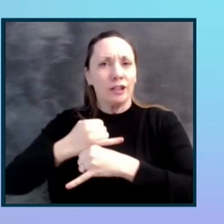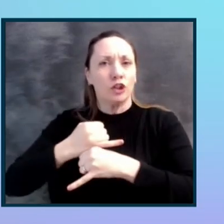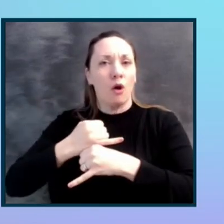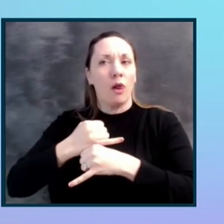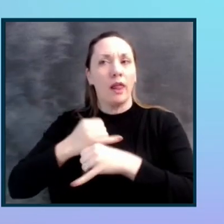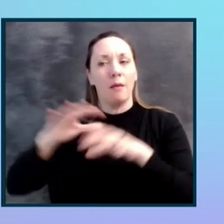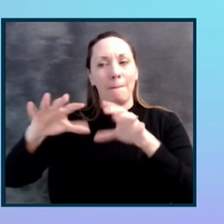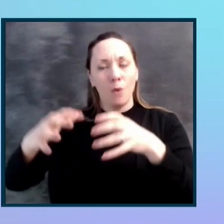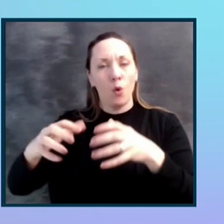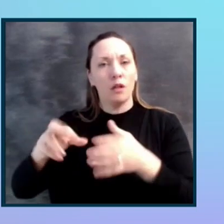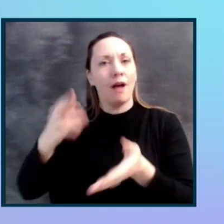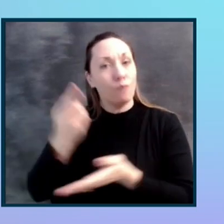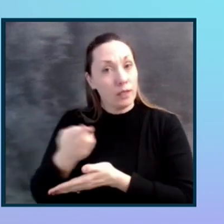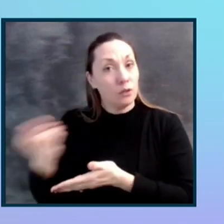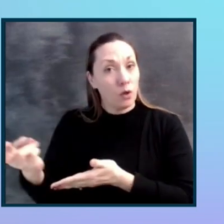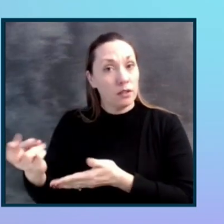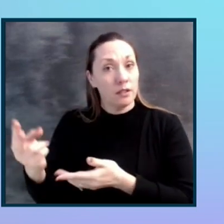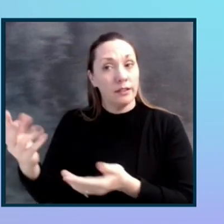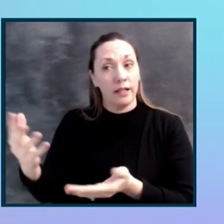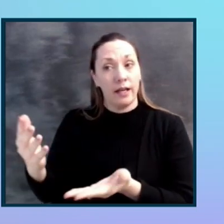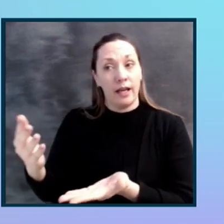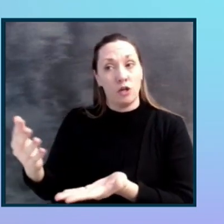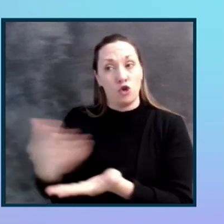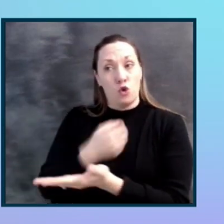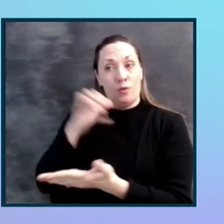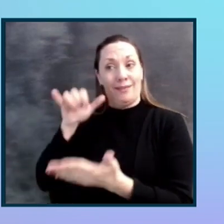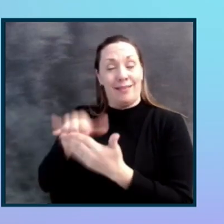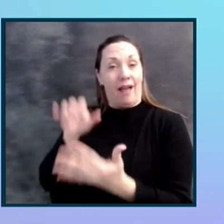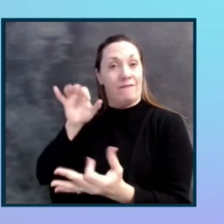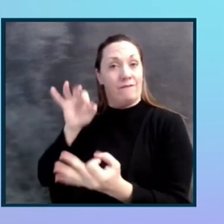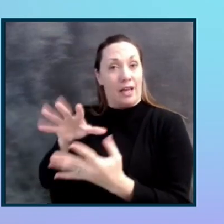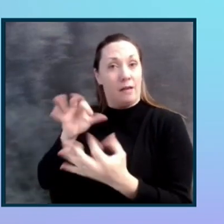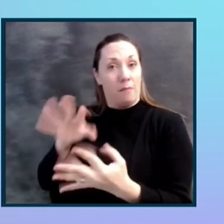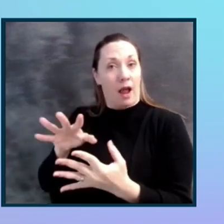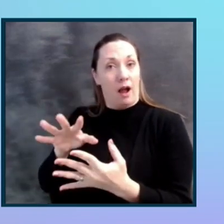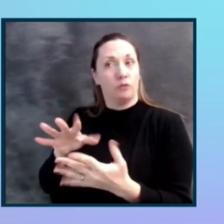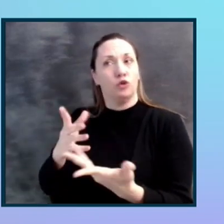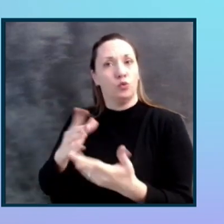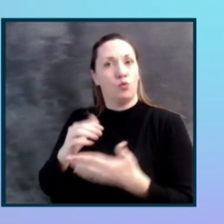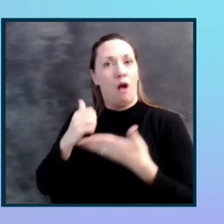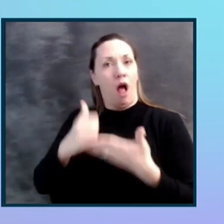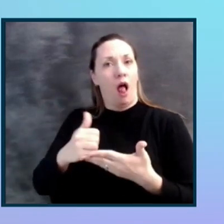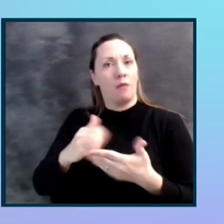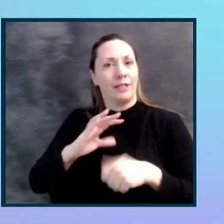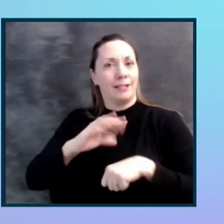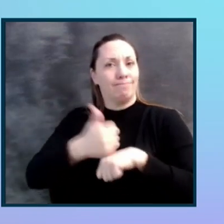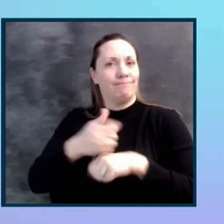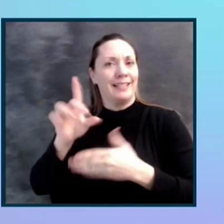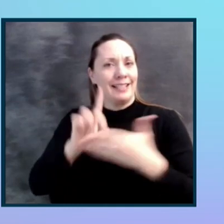and you know, use that feedback to then shape your game. So you know, I am always willing to talk to as I say,